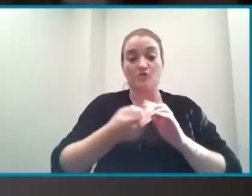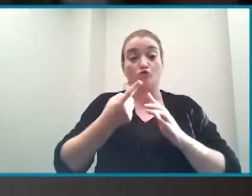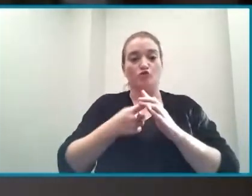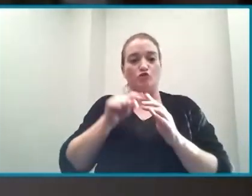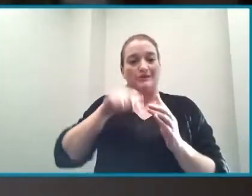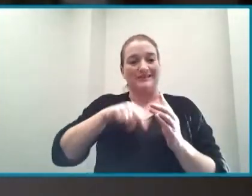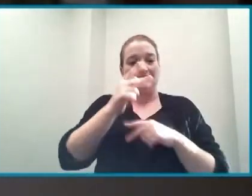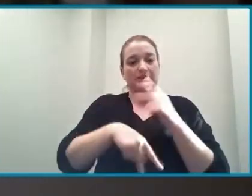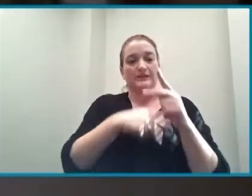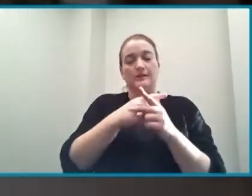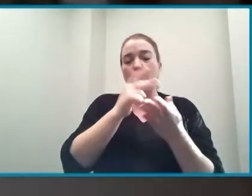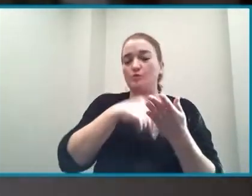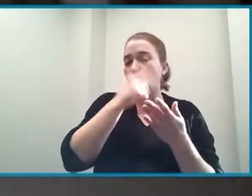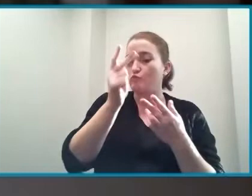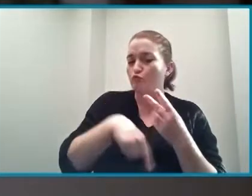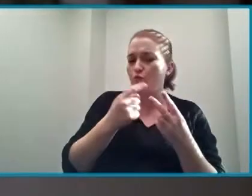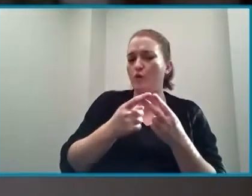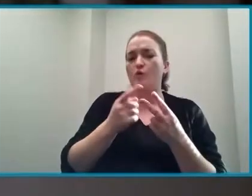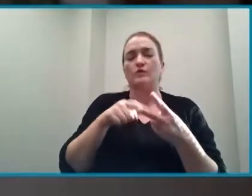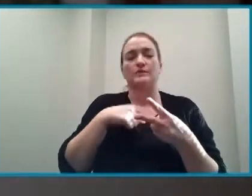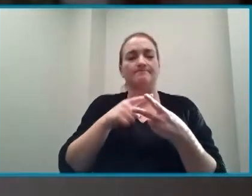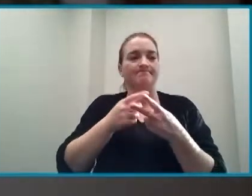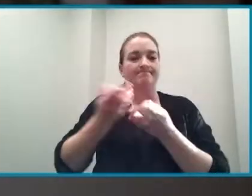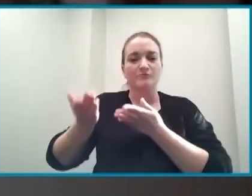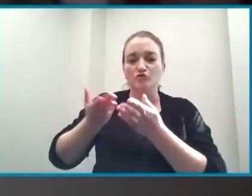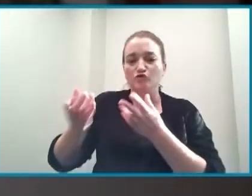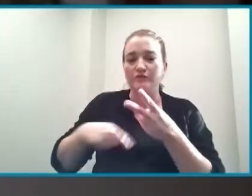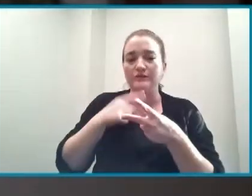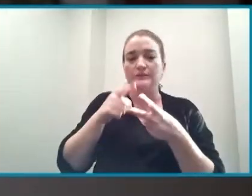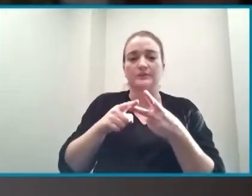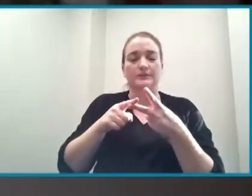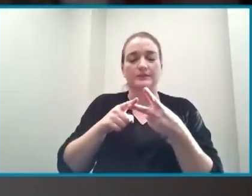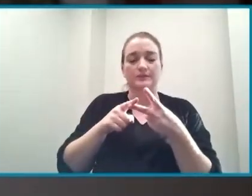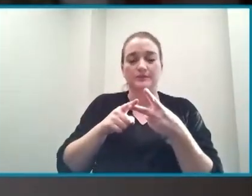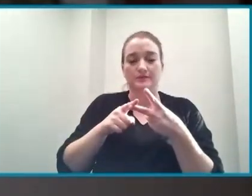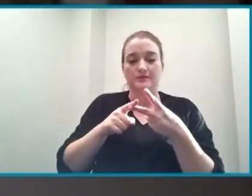bring different offerings that could basically connect their community